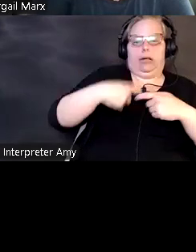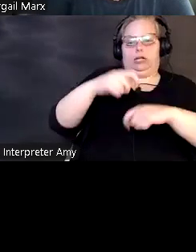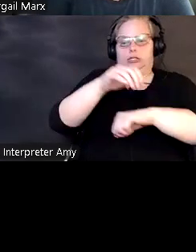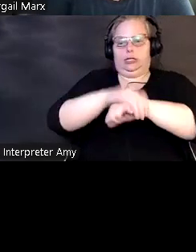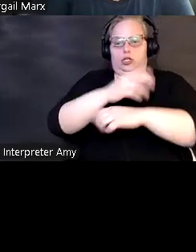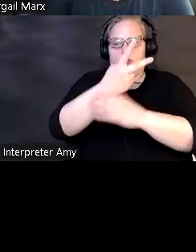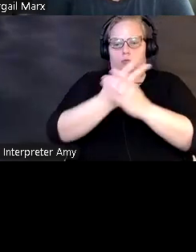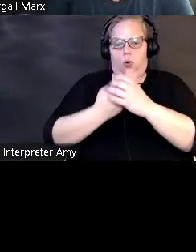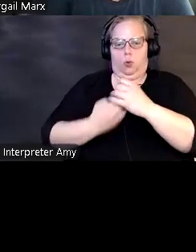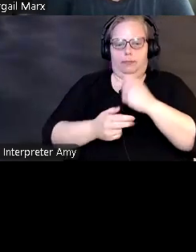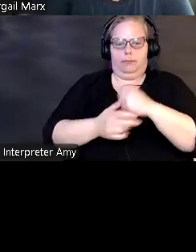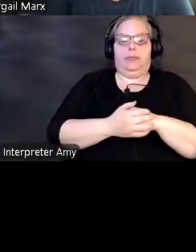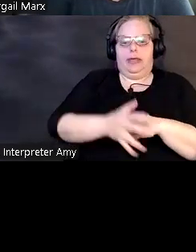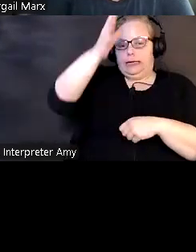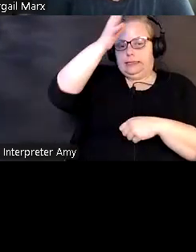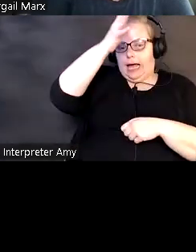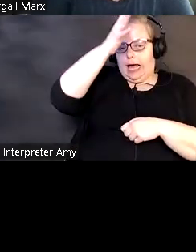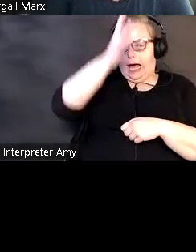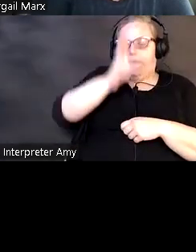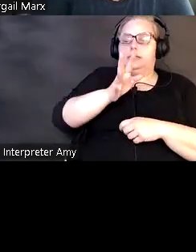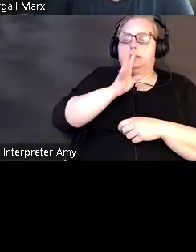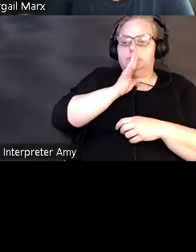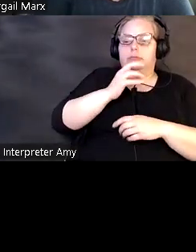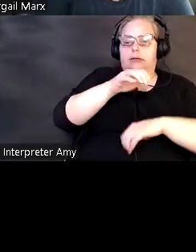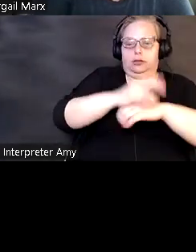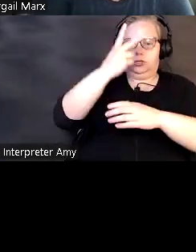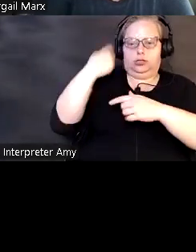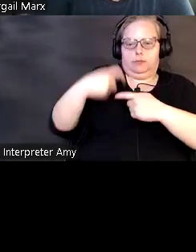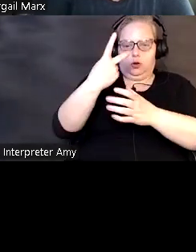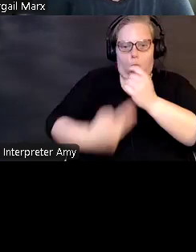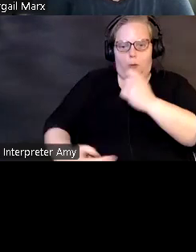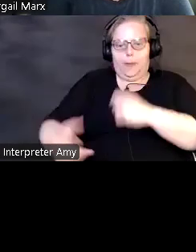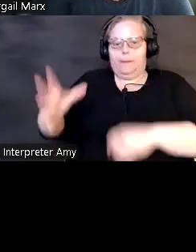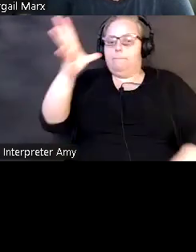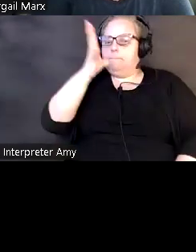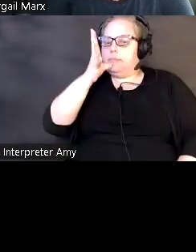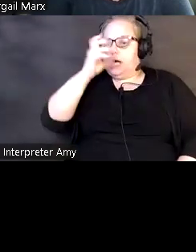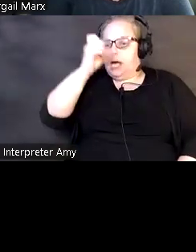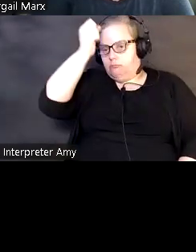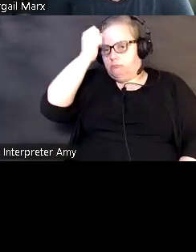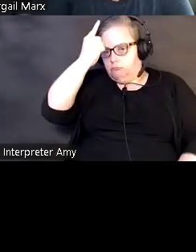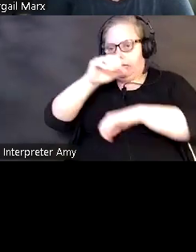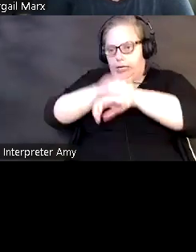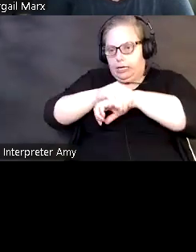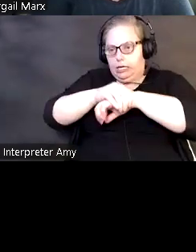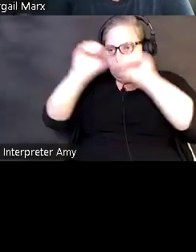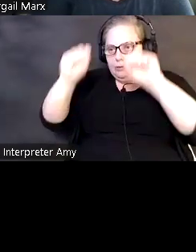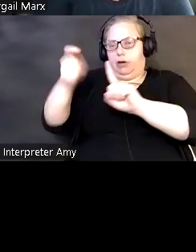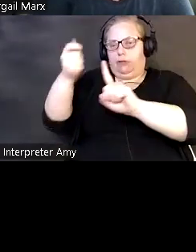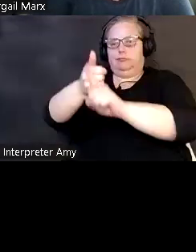Dad speaks both English and Spanish, and mom understands English but does not speak it.